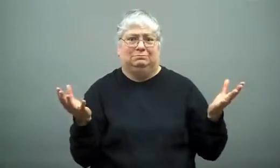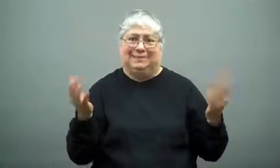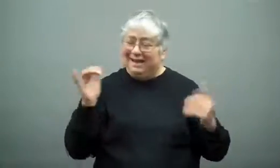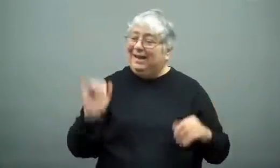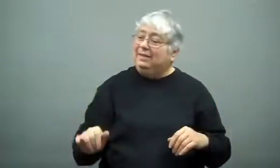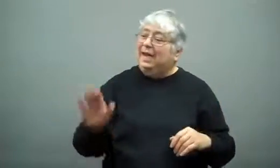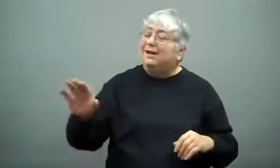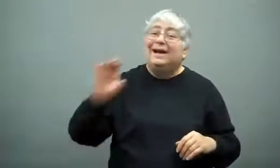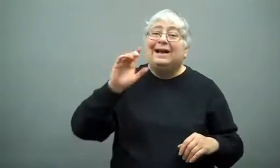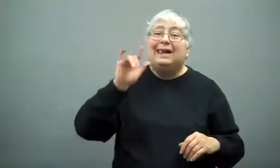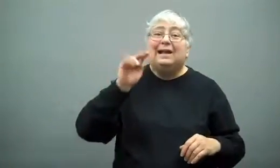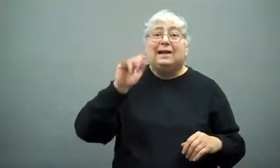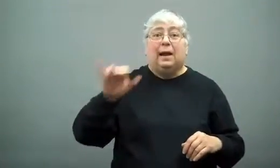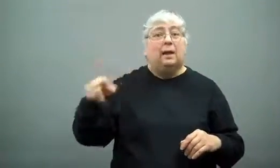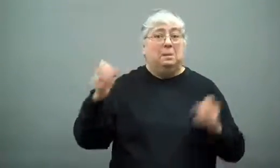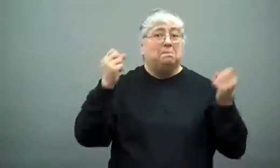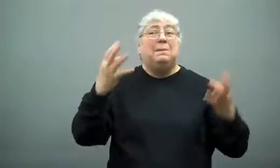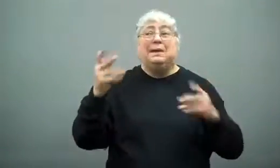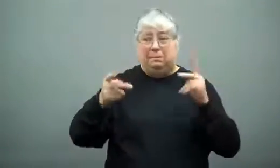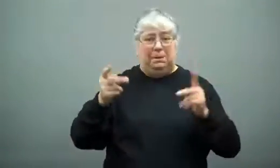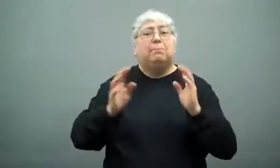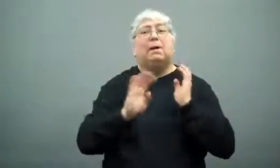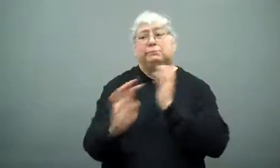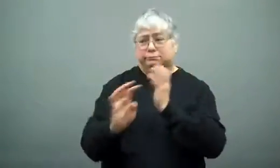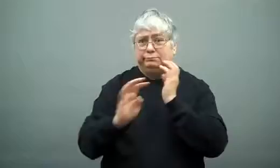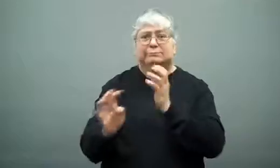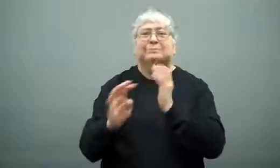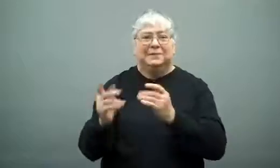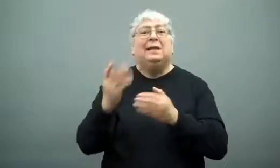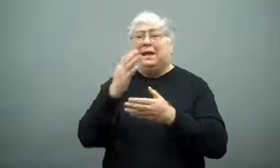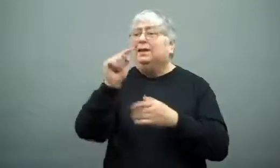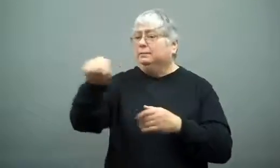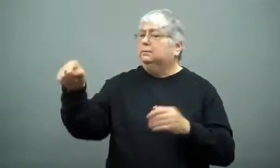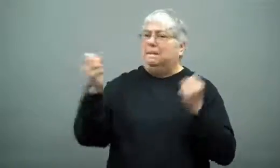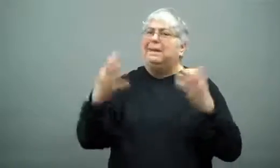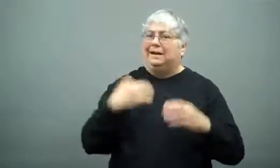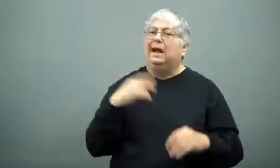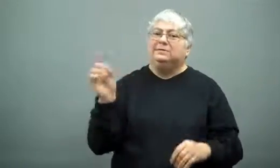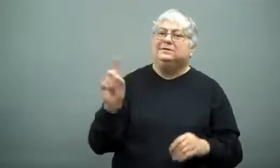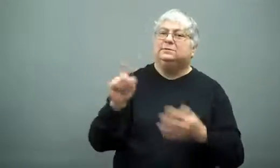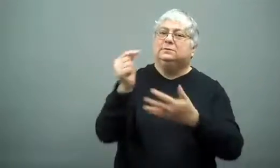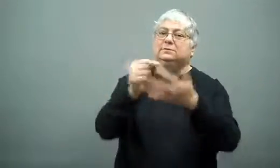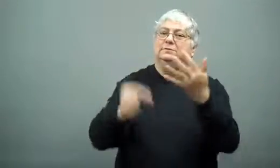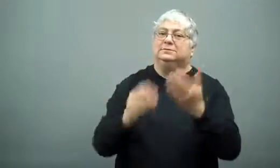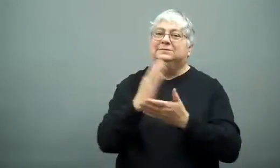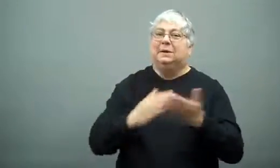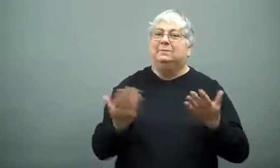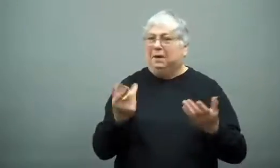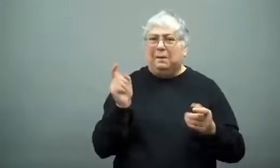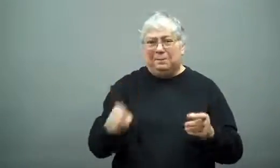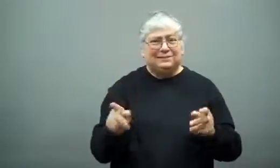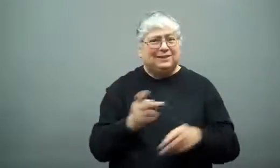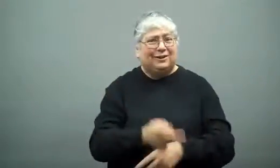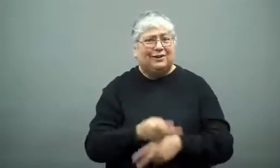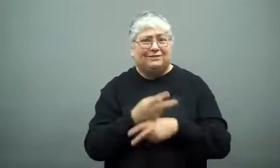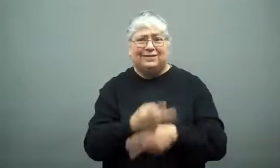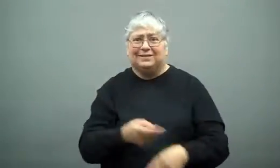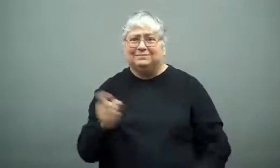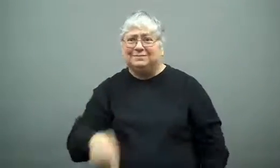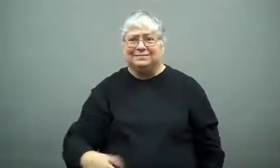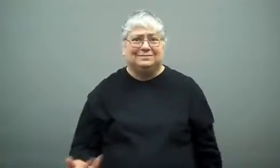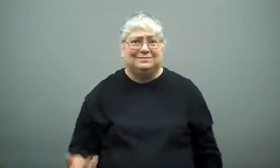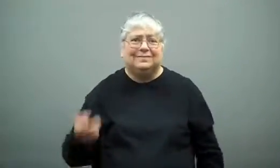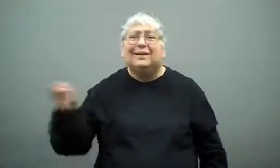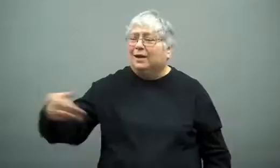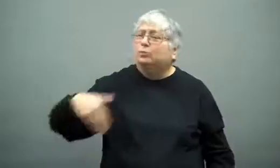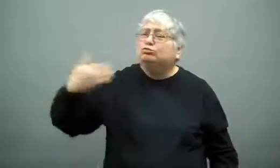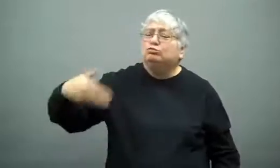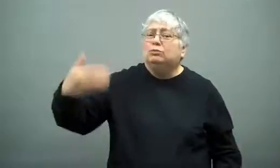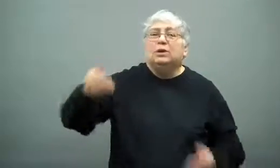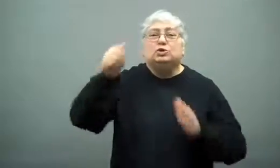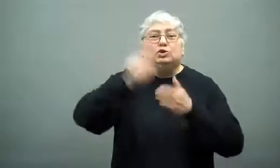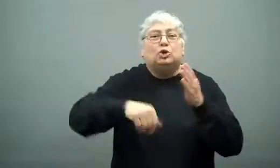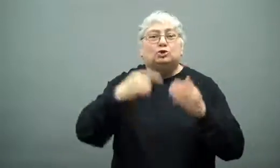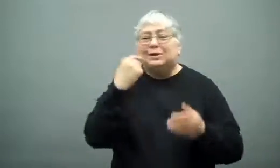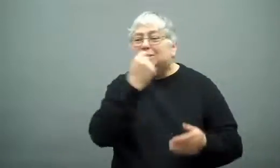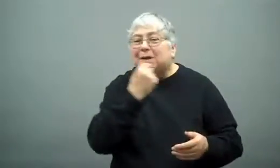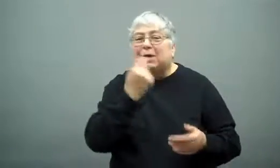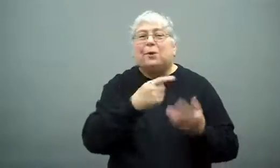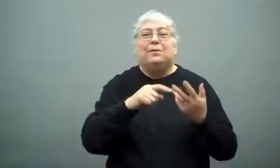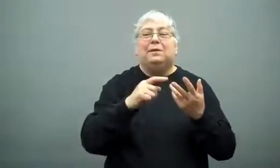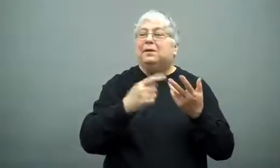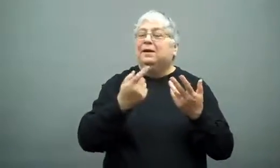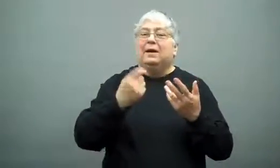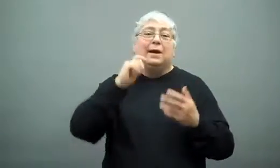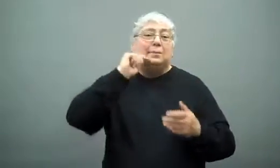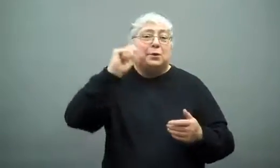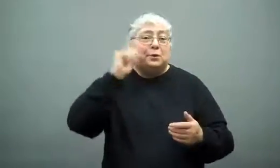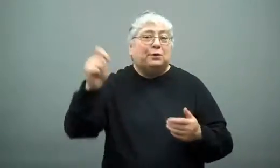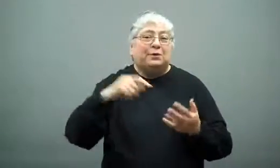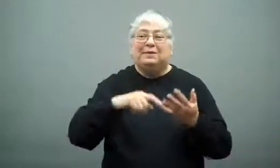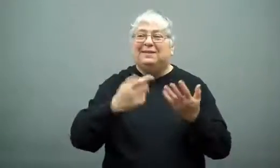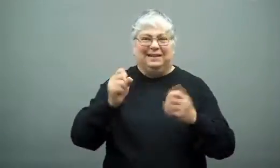The clinics served a large number of people with diseases and infections.